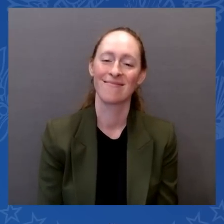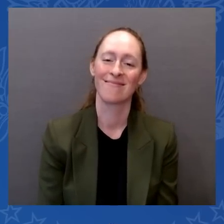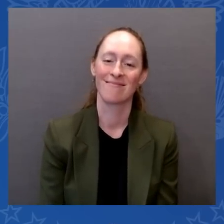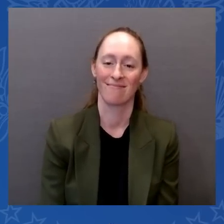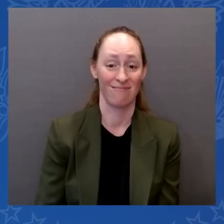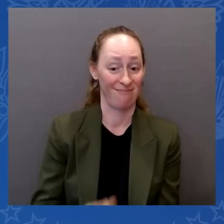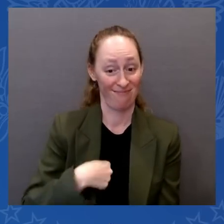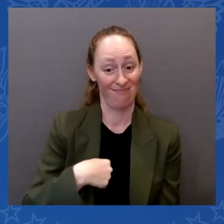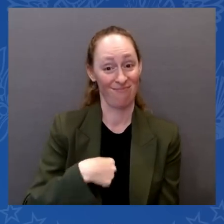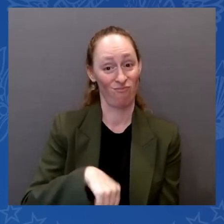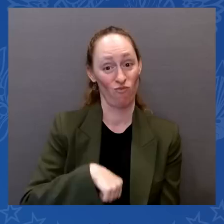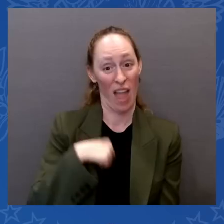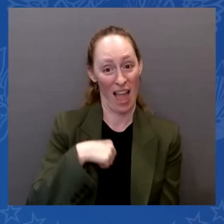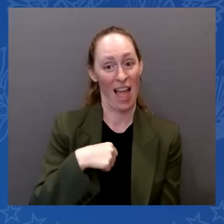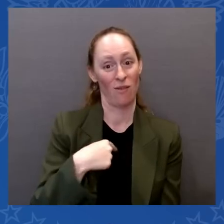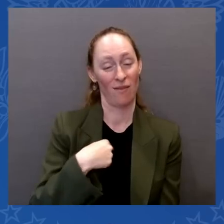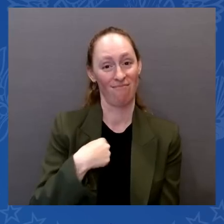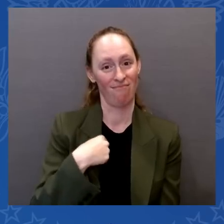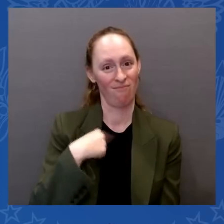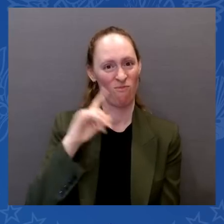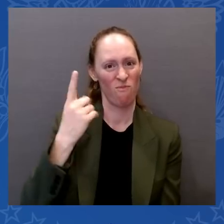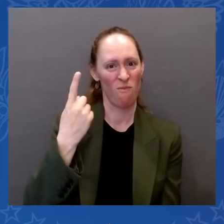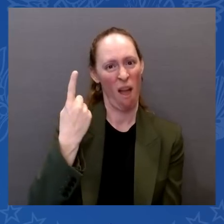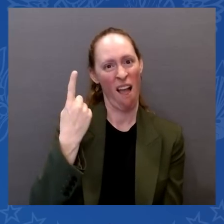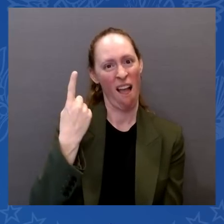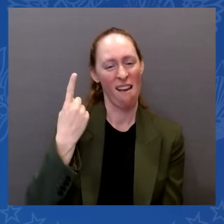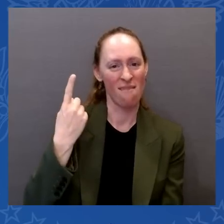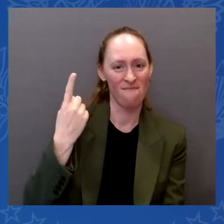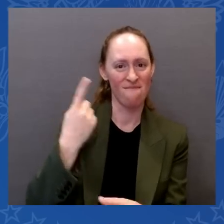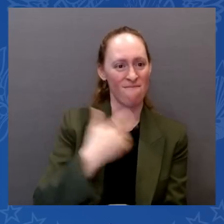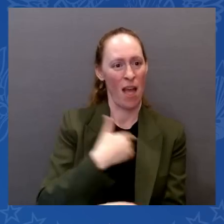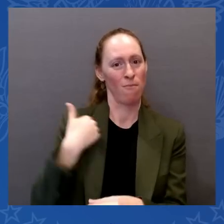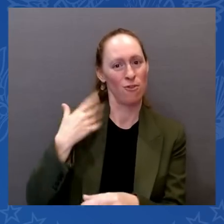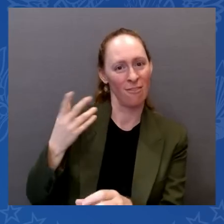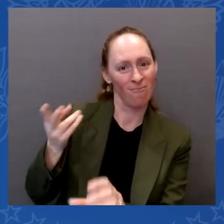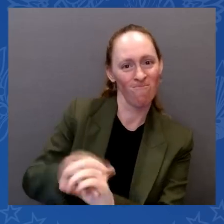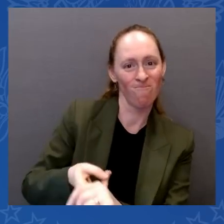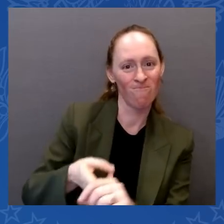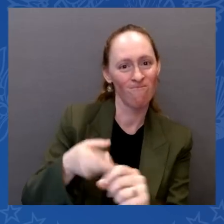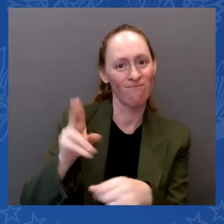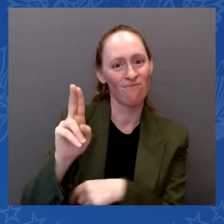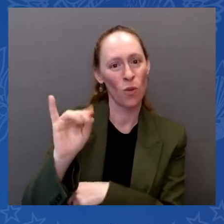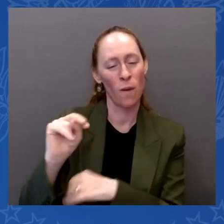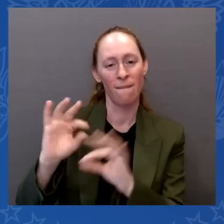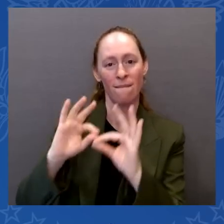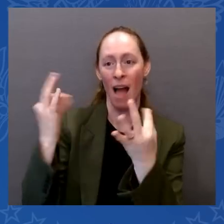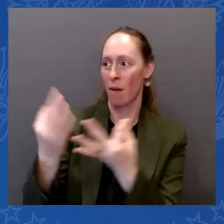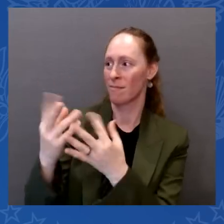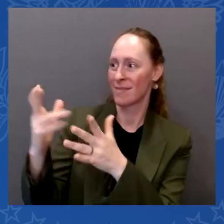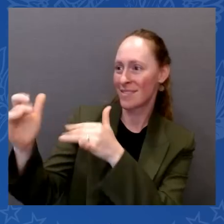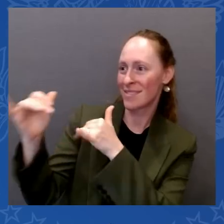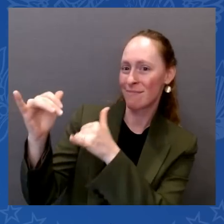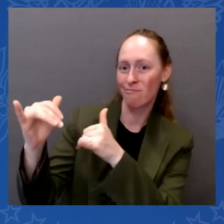that is rebuilding the United States of the future. Reaching out to put the best of us to work for the best of our country.